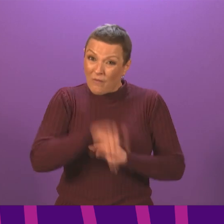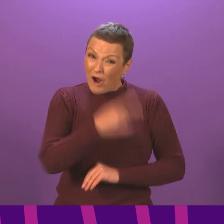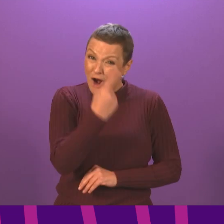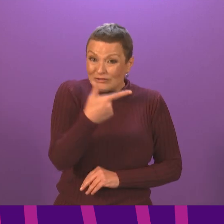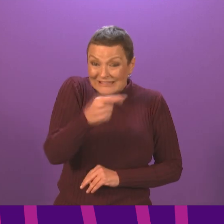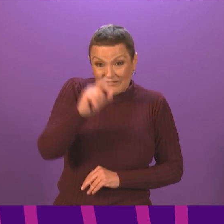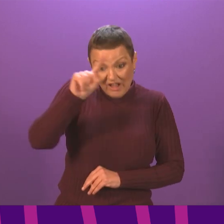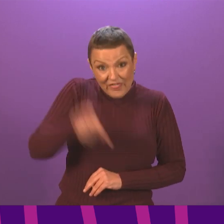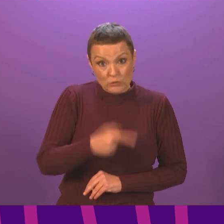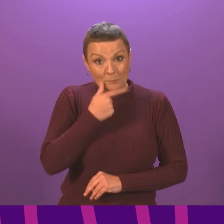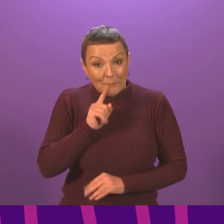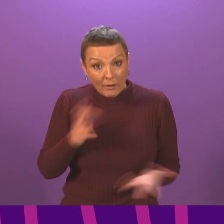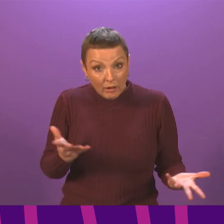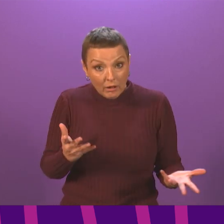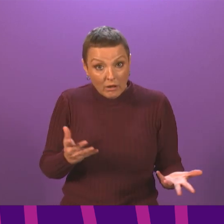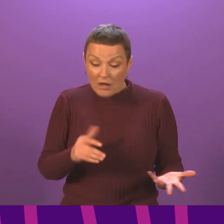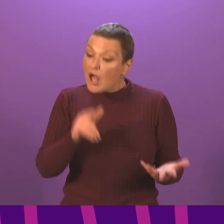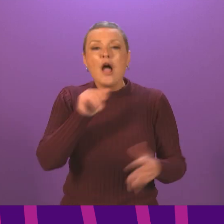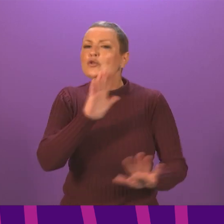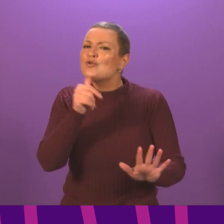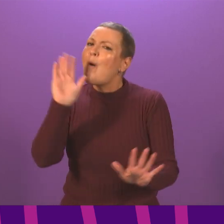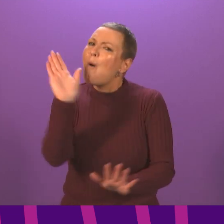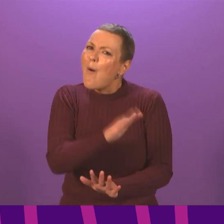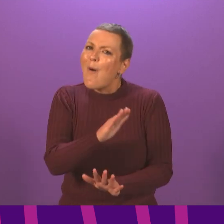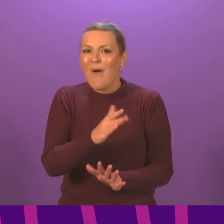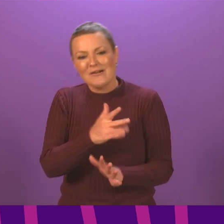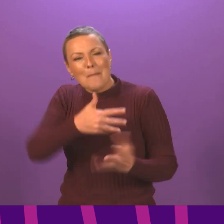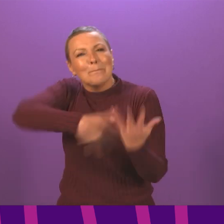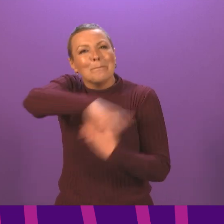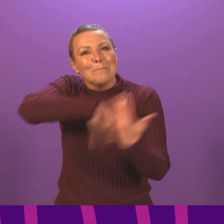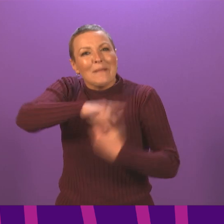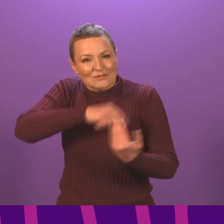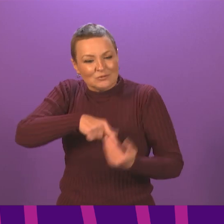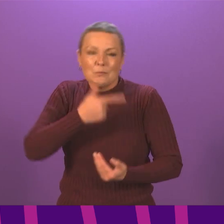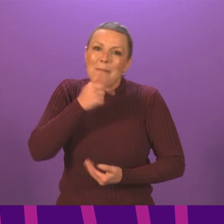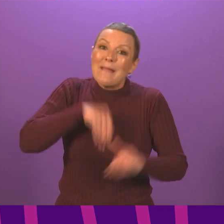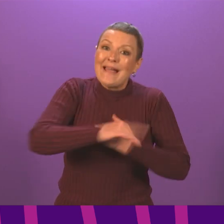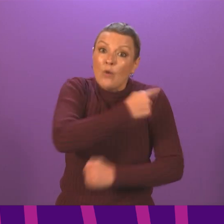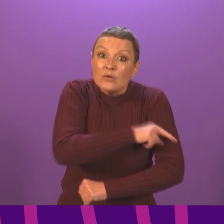more than 170,000 people and although not all are in patient-facing roles, the number